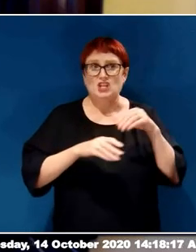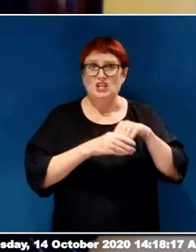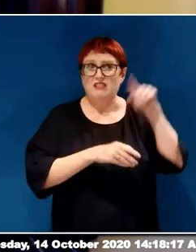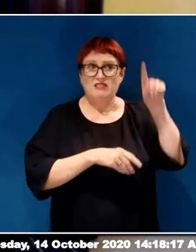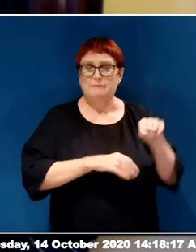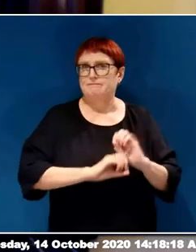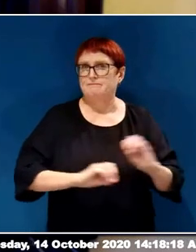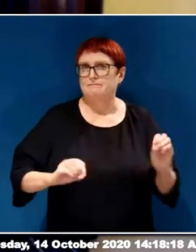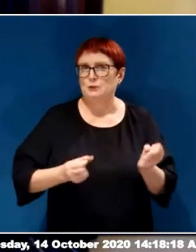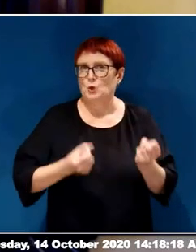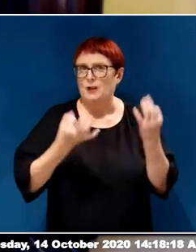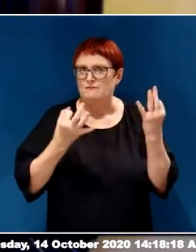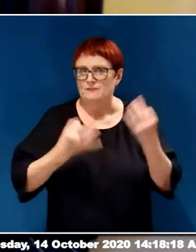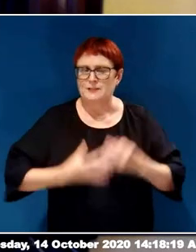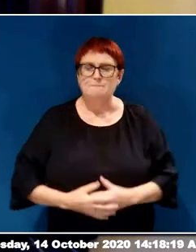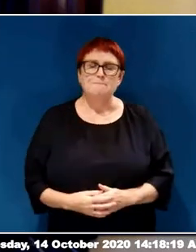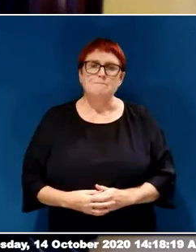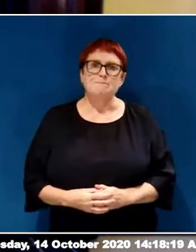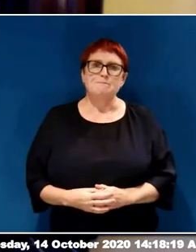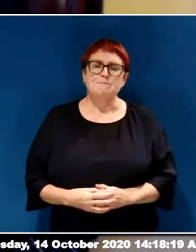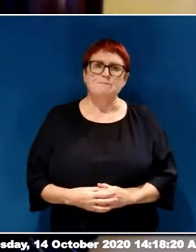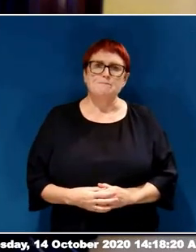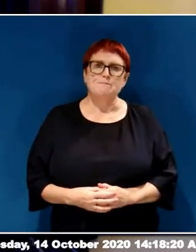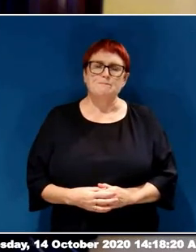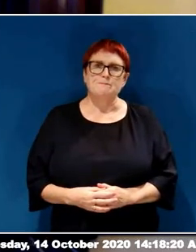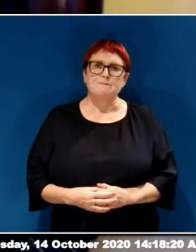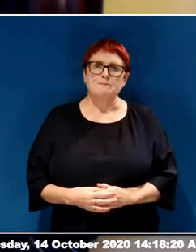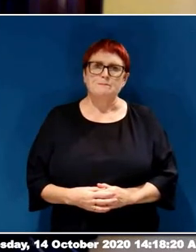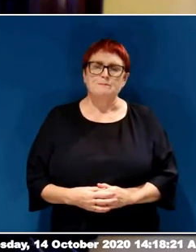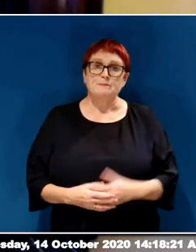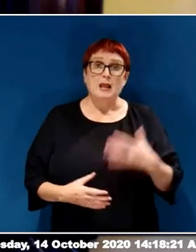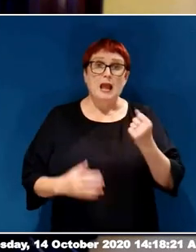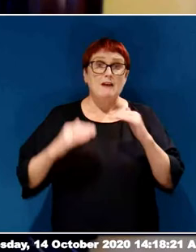standards for principals which do not mention disability at all.